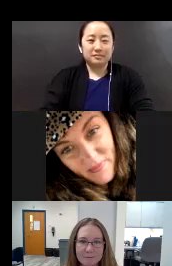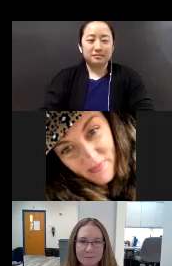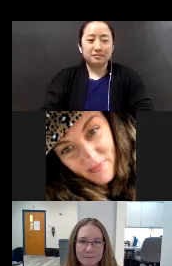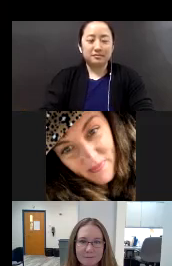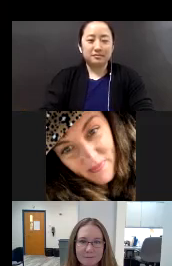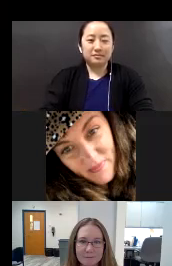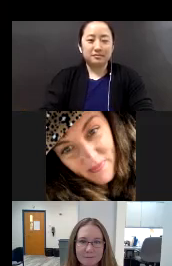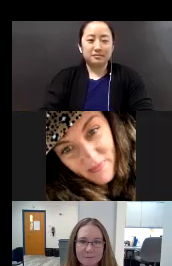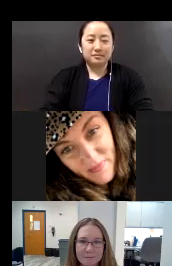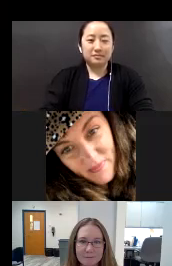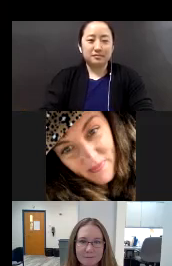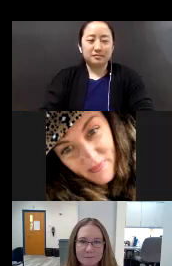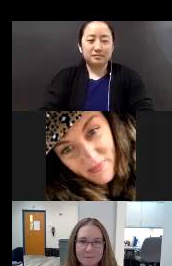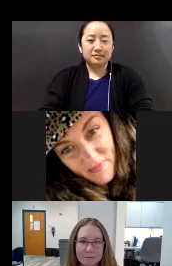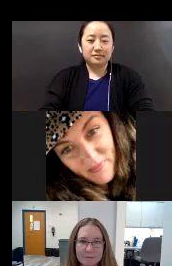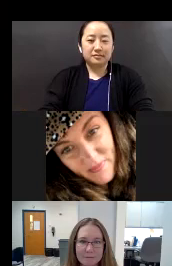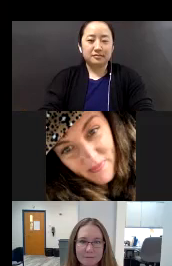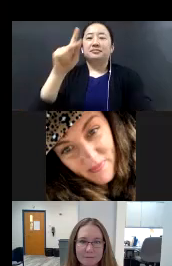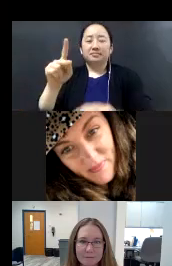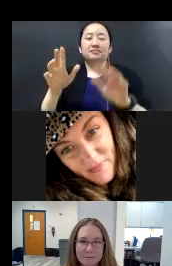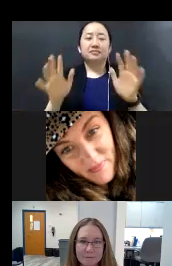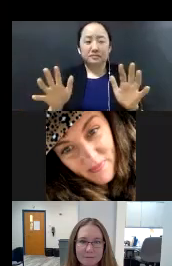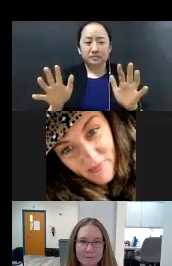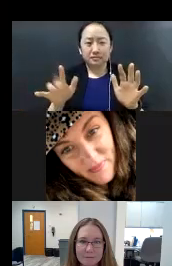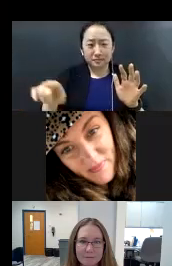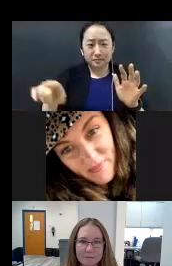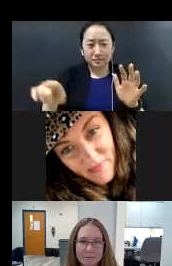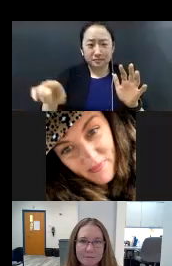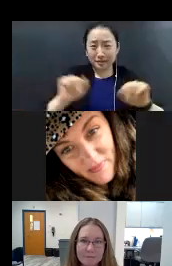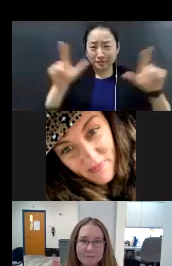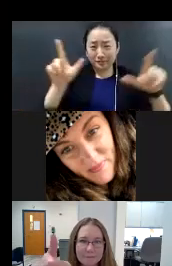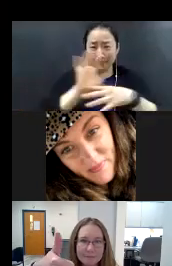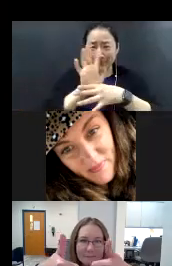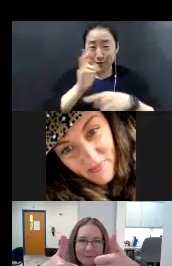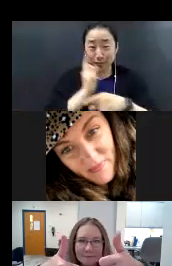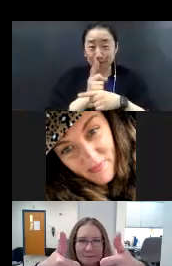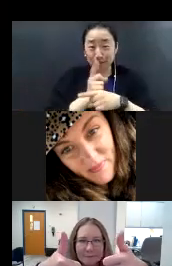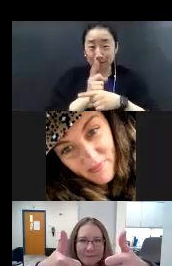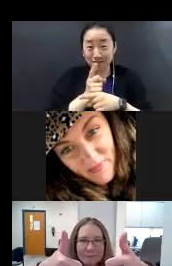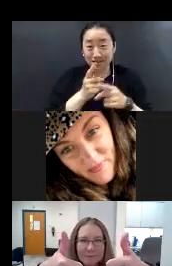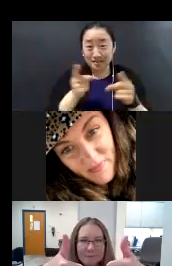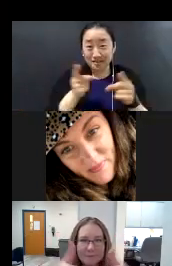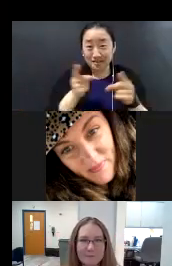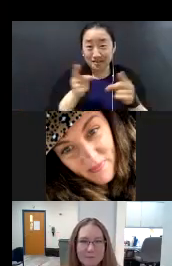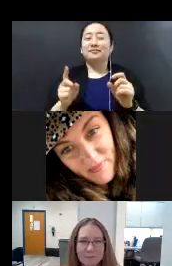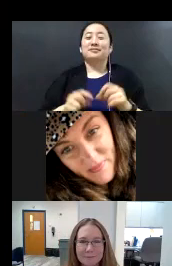OKAY. JUST TO CONFIRM, DO YOU HAVE A VIDEO ON YOUR SCREEN? OKAY.